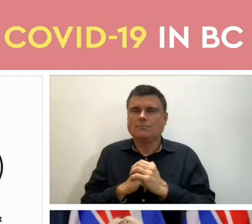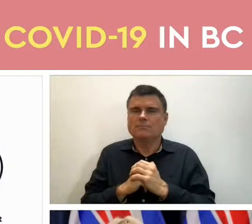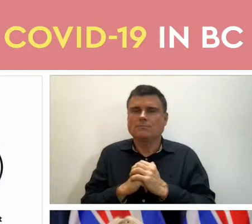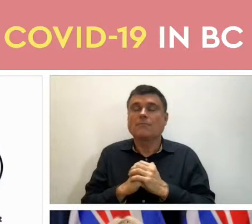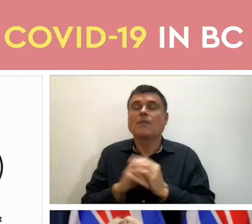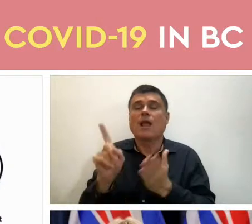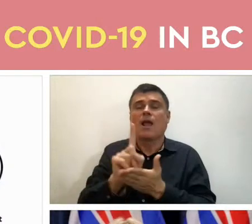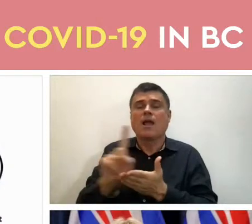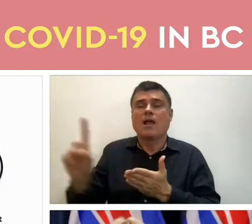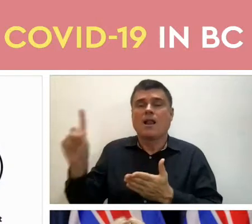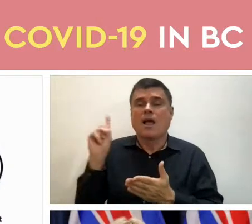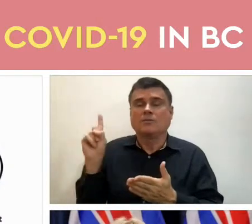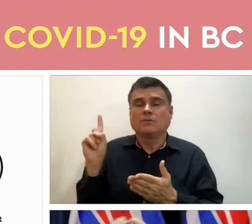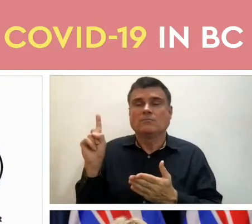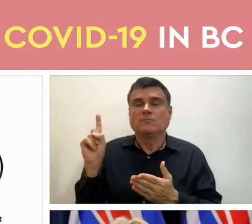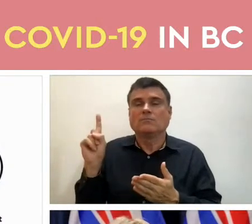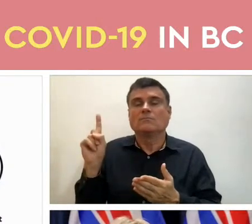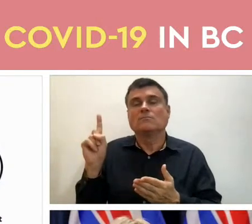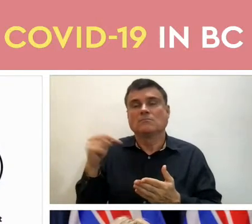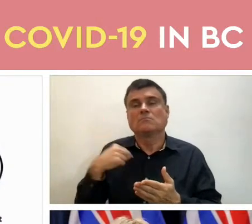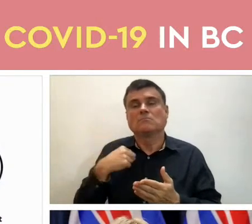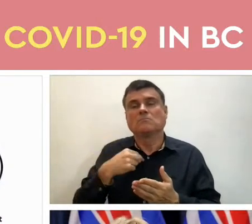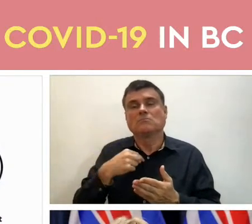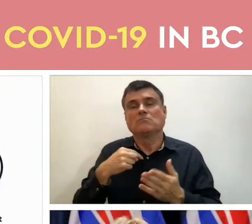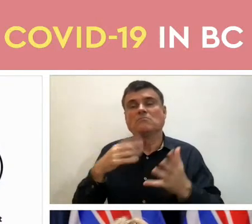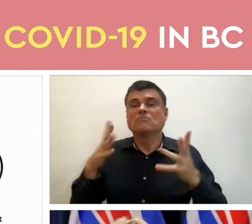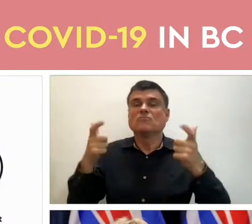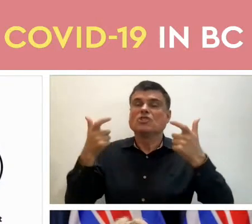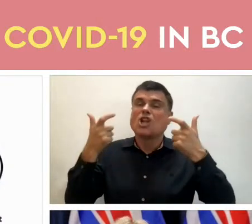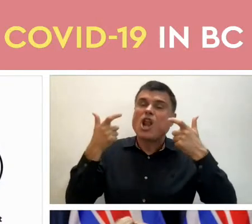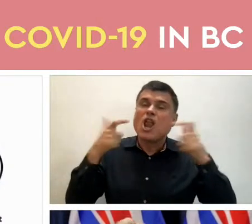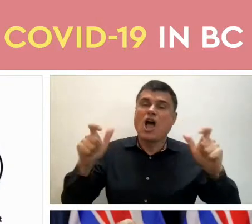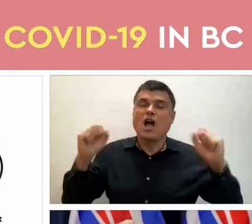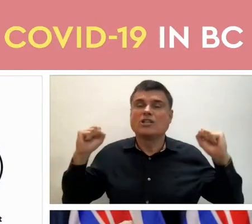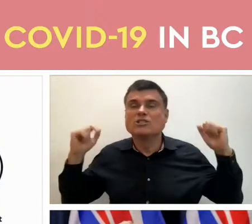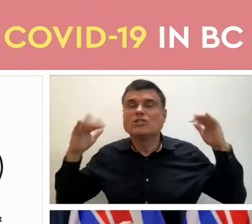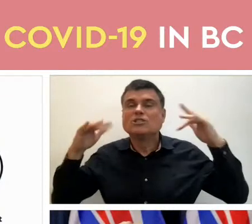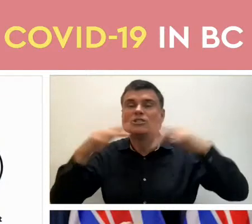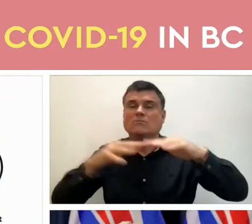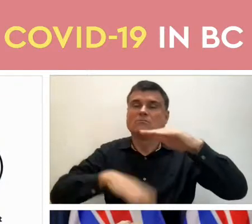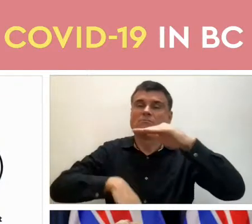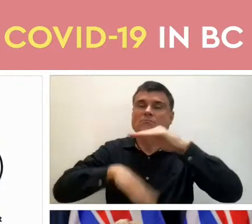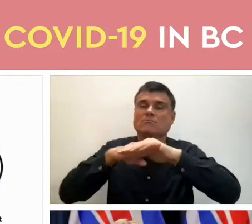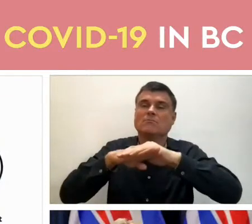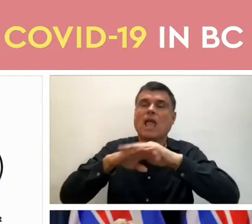limits for the larger venues and